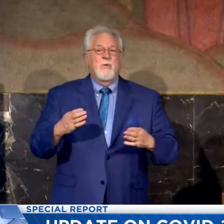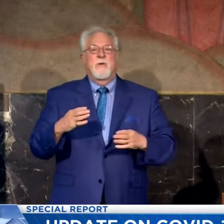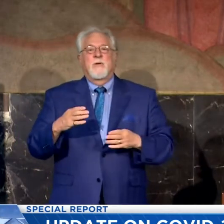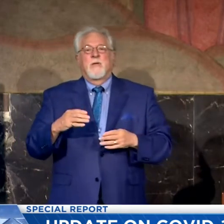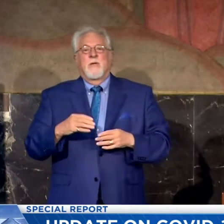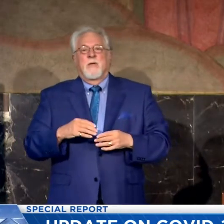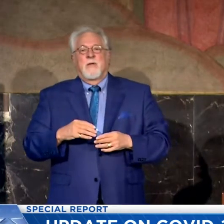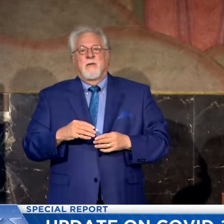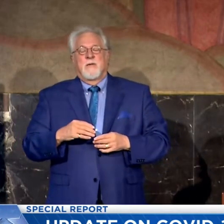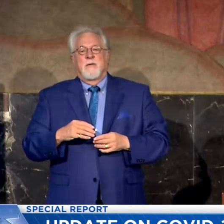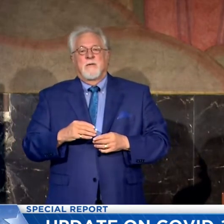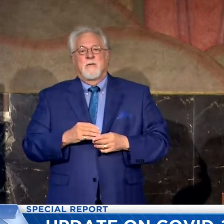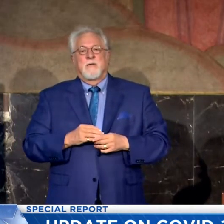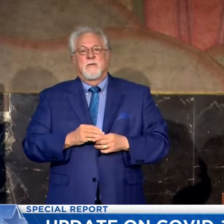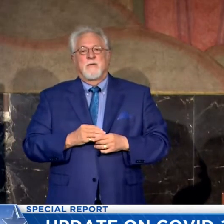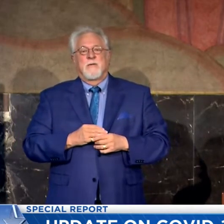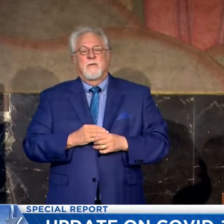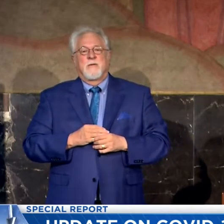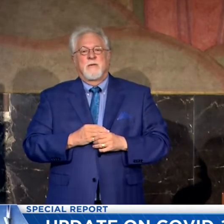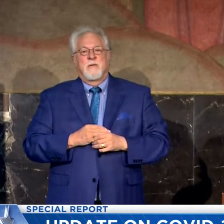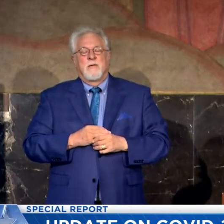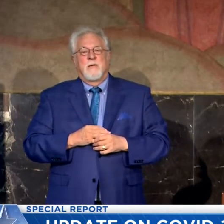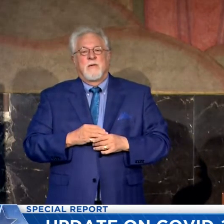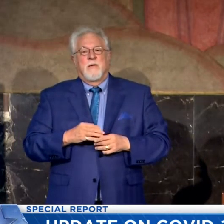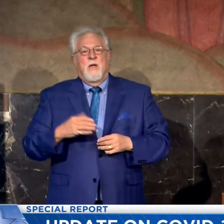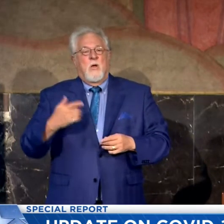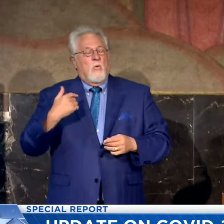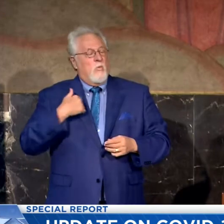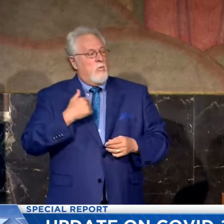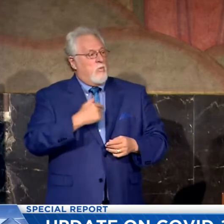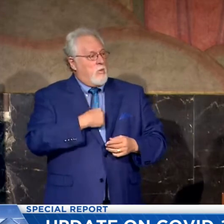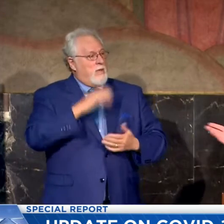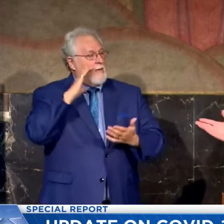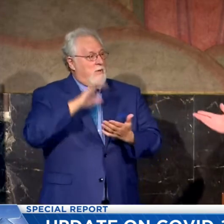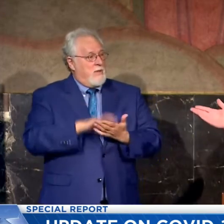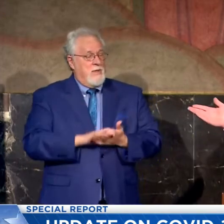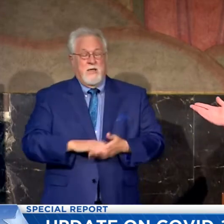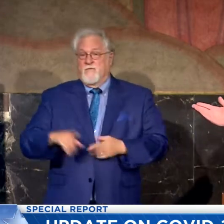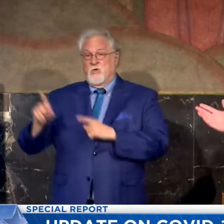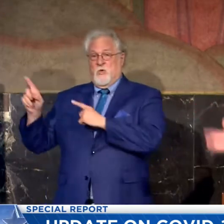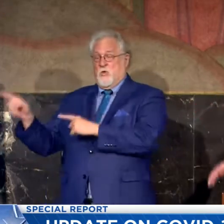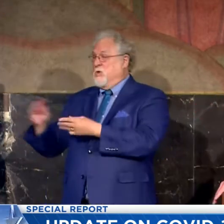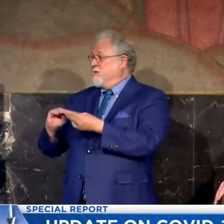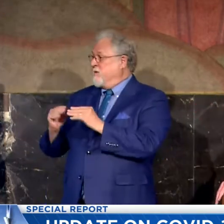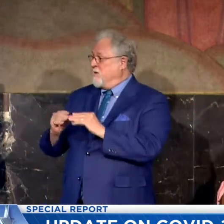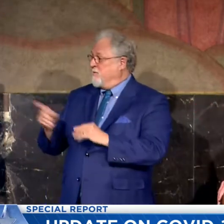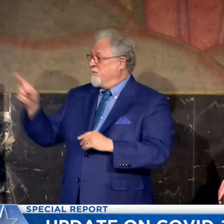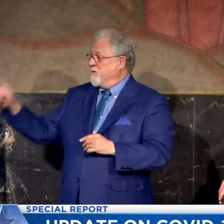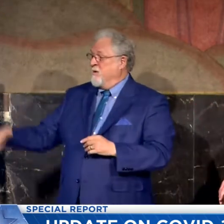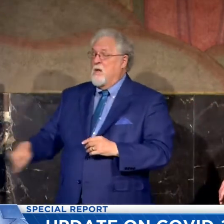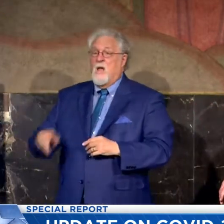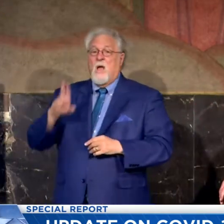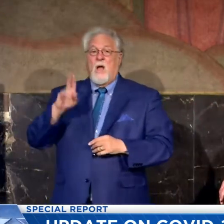MASKS AND BE SOCIALLY DISTANT. I KNOW THIS IS THE START OF SUMMER. COMMUNITY POOLS ARE NOT OPEN AND LAP POOLS AND GYMS AND FITNESS CENTERS MAY BE OPEN.